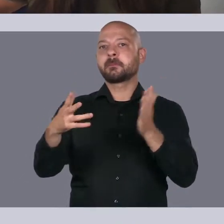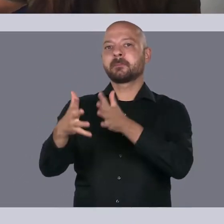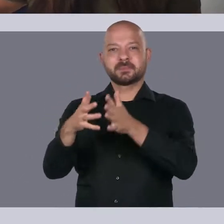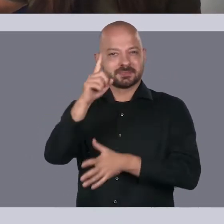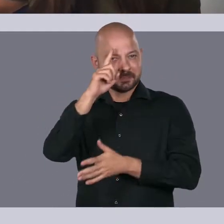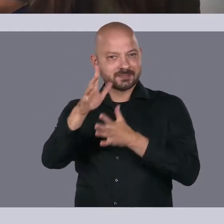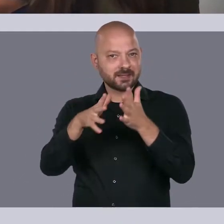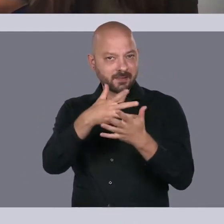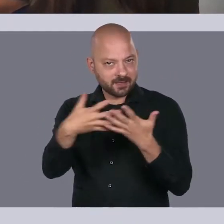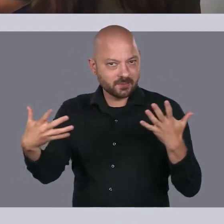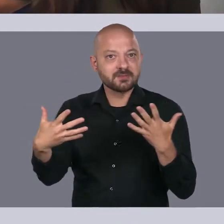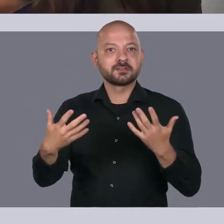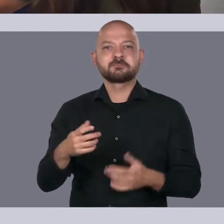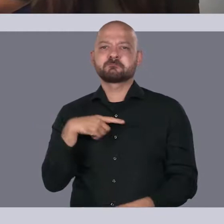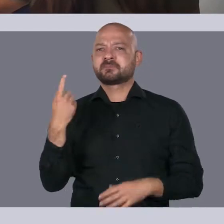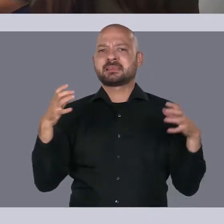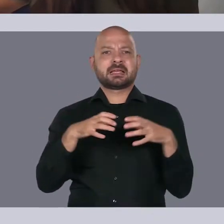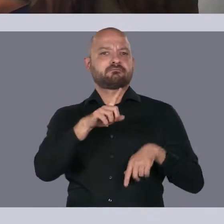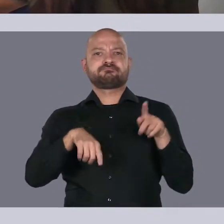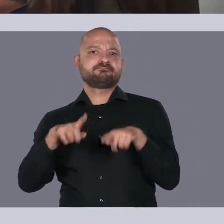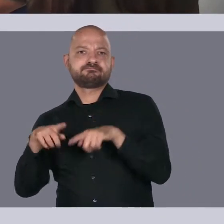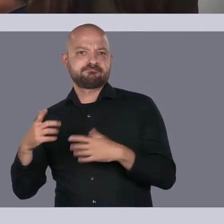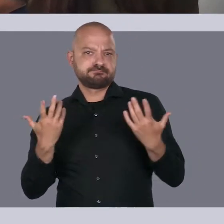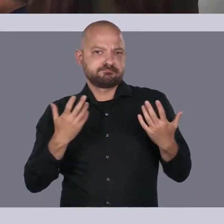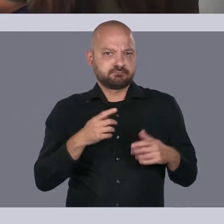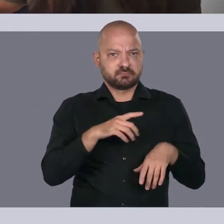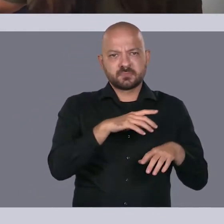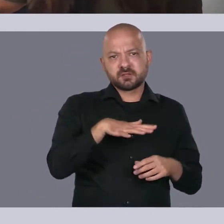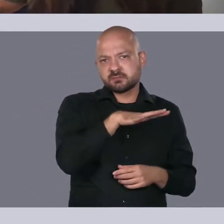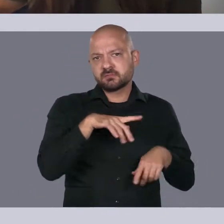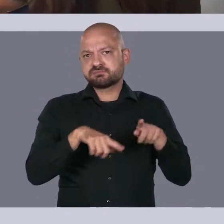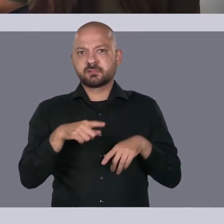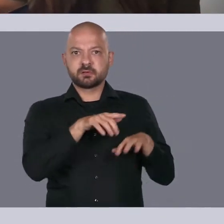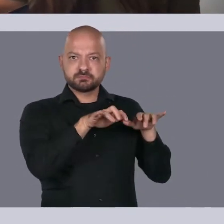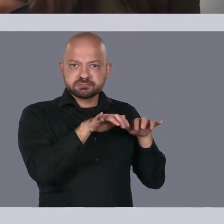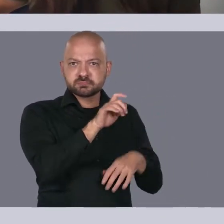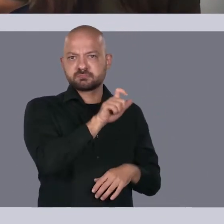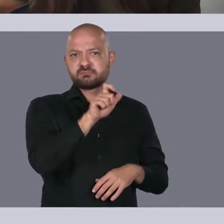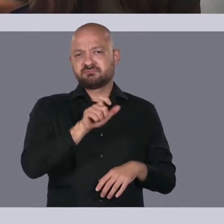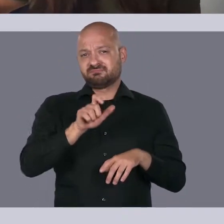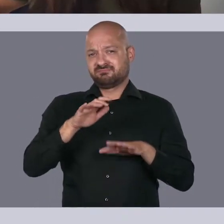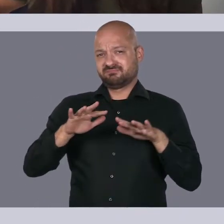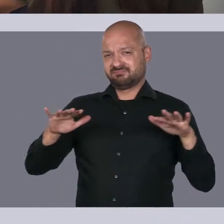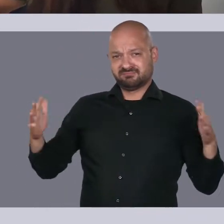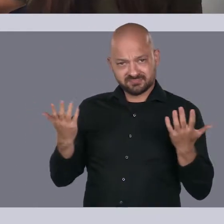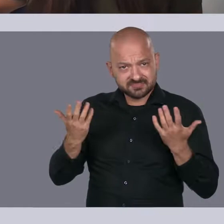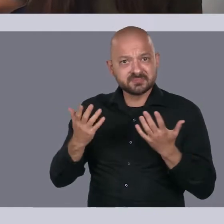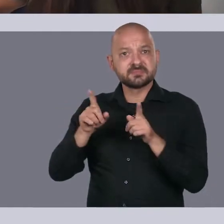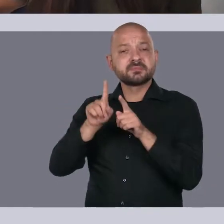from various domains within computer science in HCI, but also with deaf experts for sign language. So within the project,